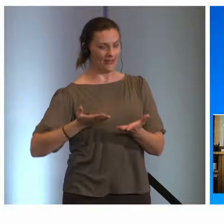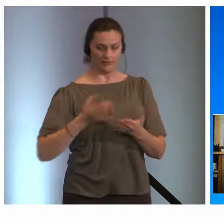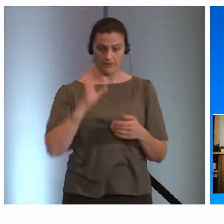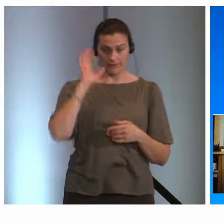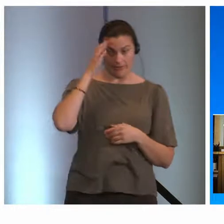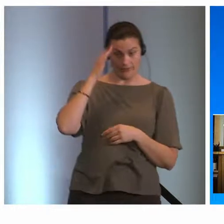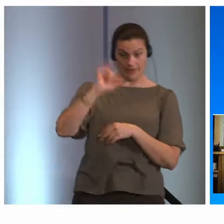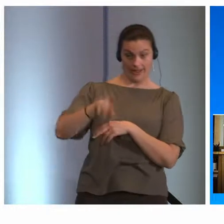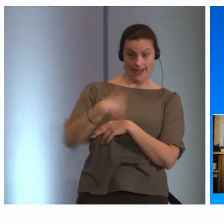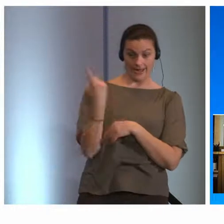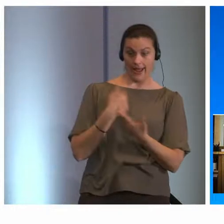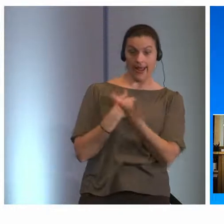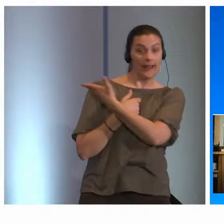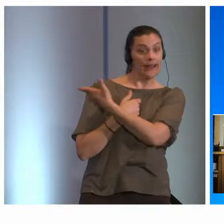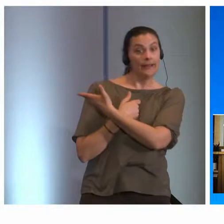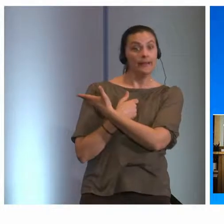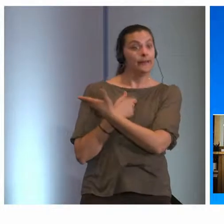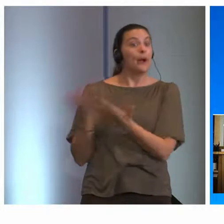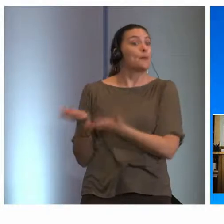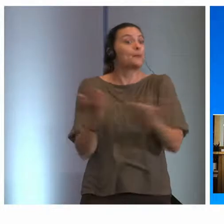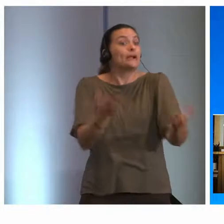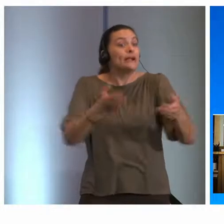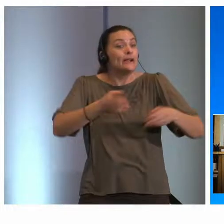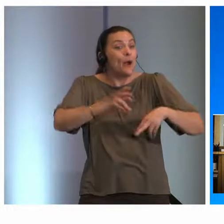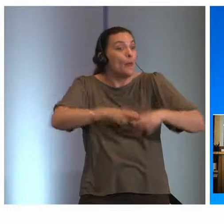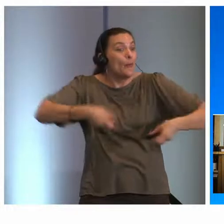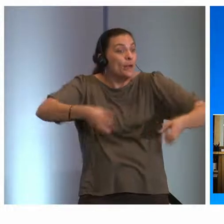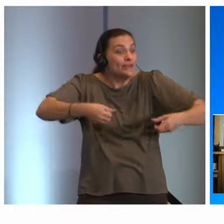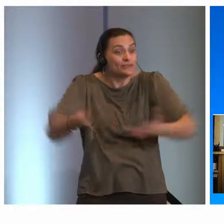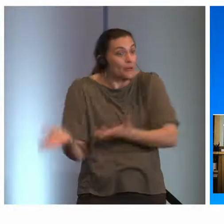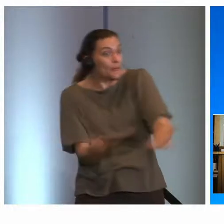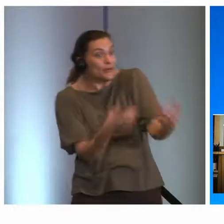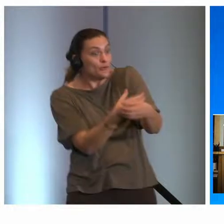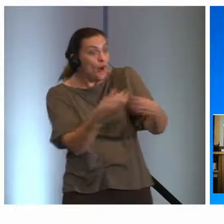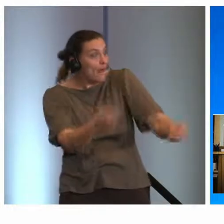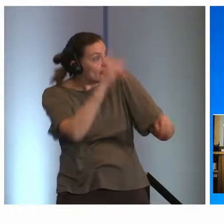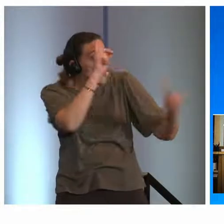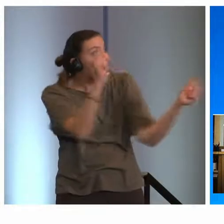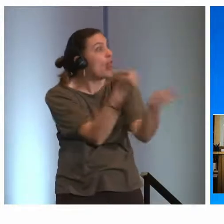see the picture and you go see more from this model, so apparently, this day at the office was everybody gets to